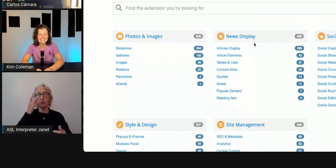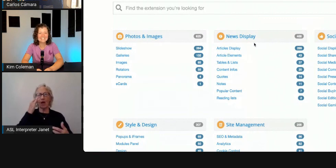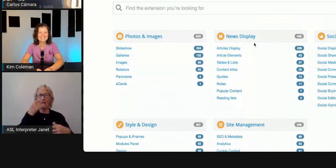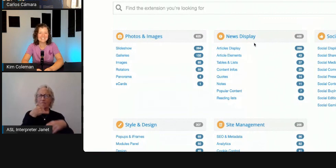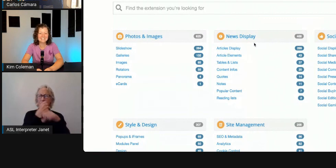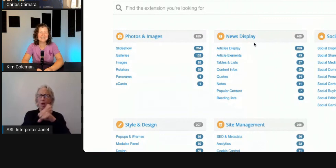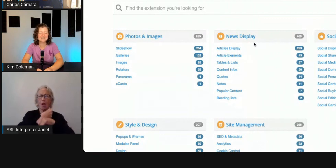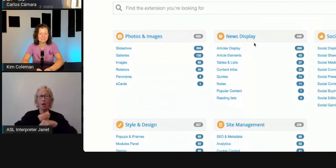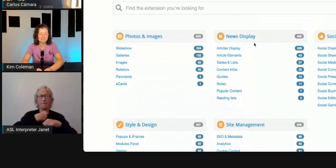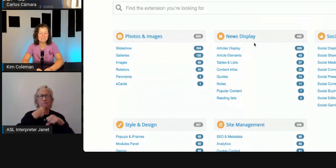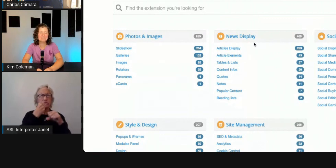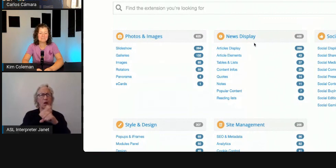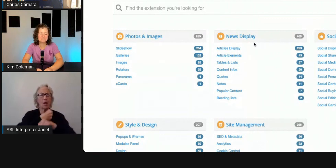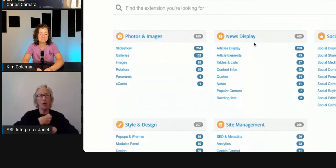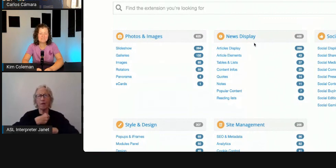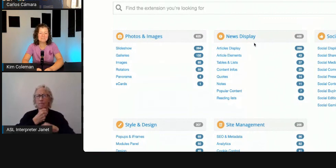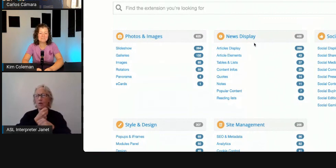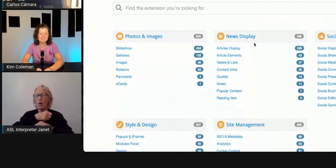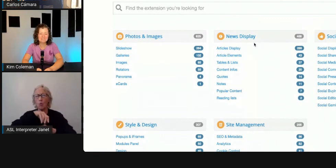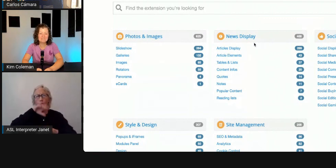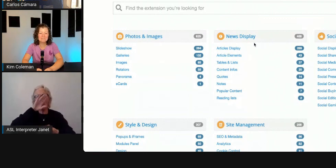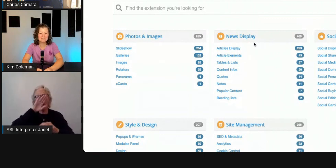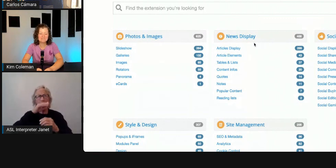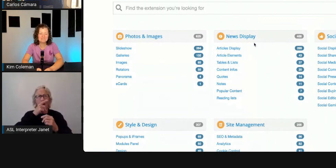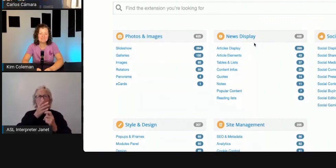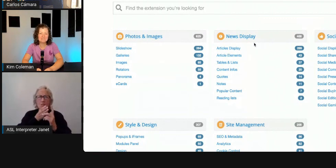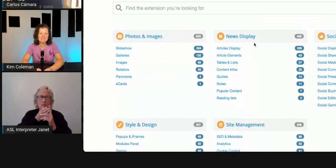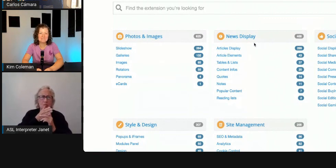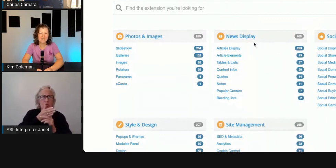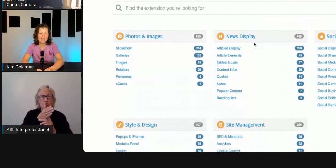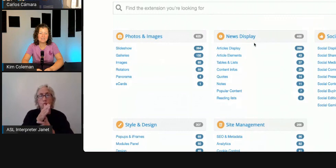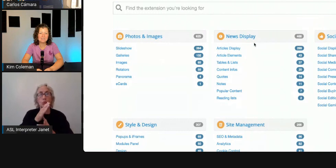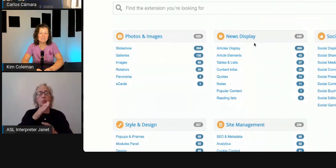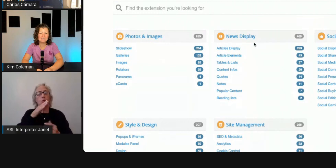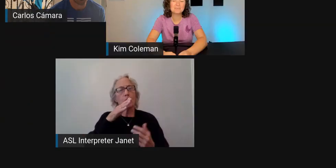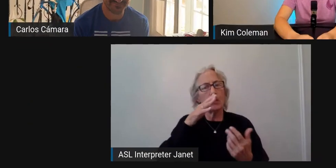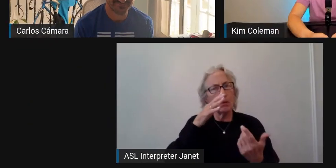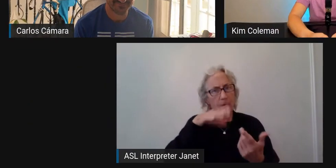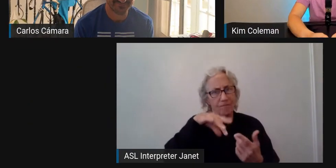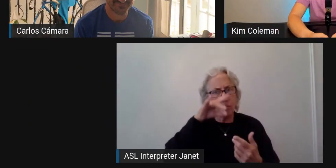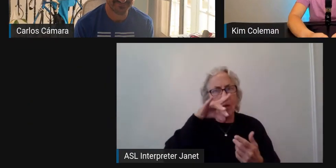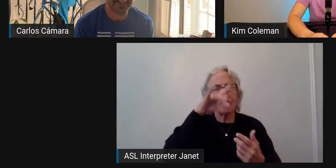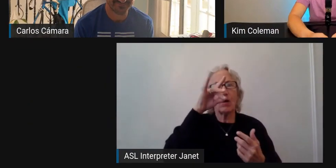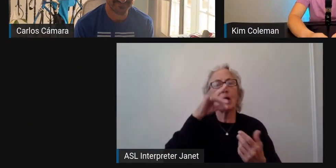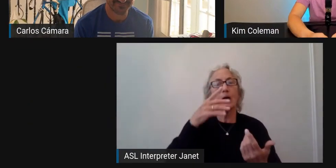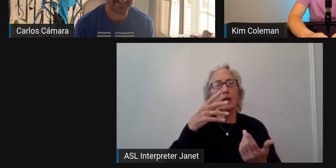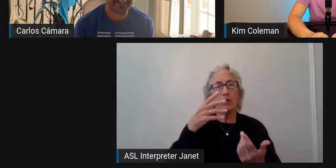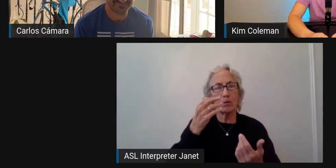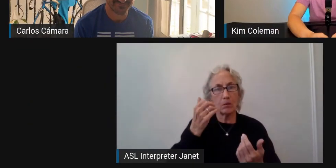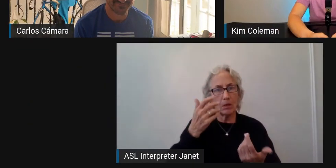and against everything that was there. For me, they are real heroes.